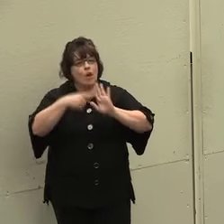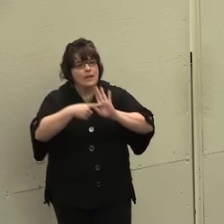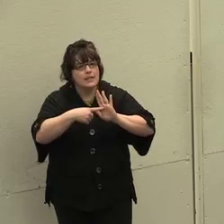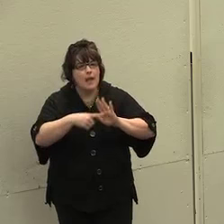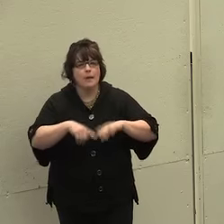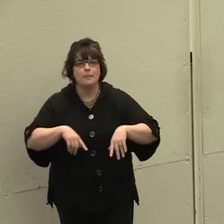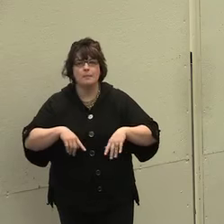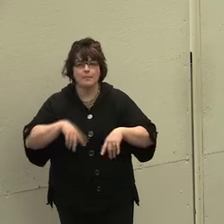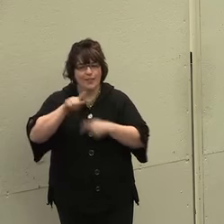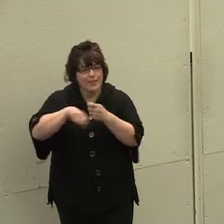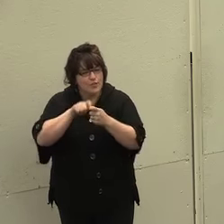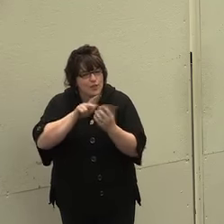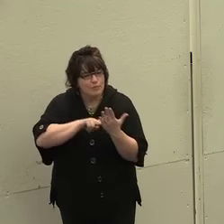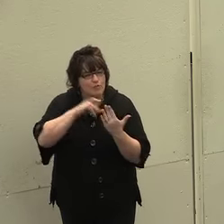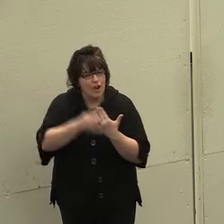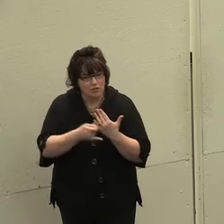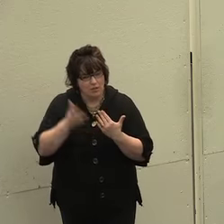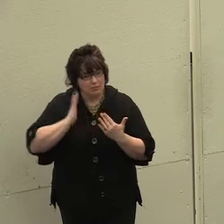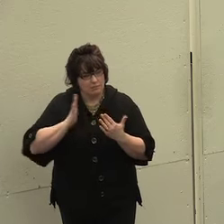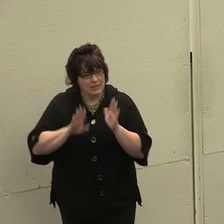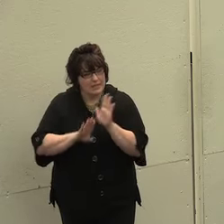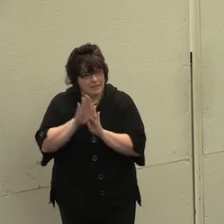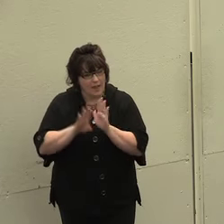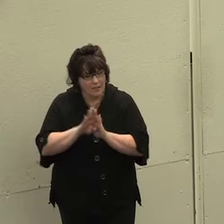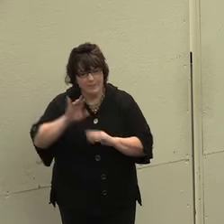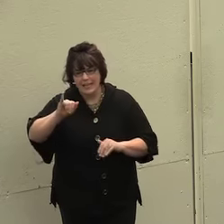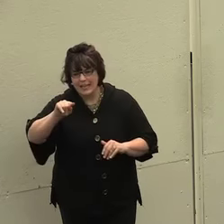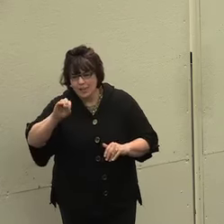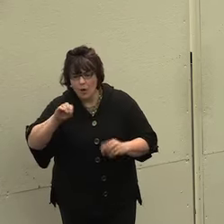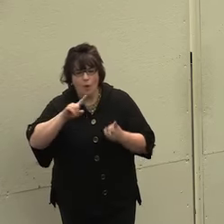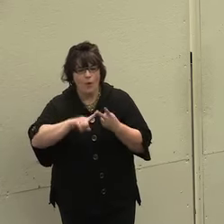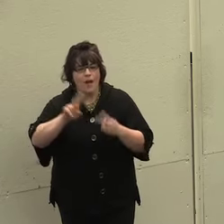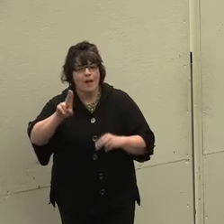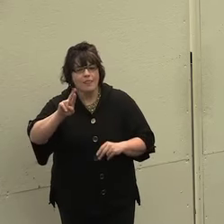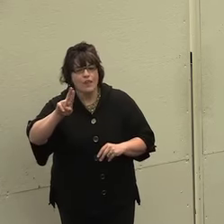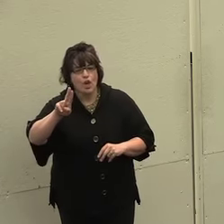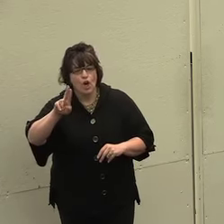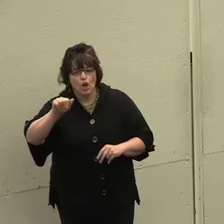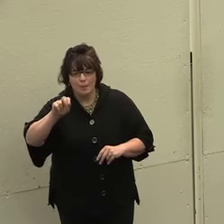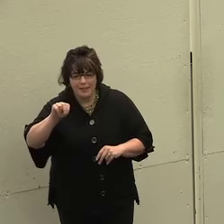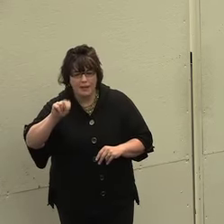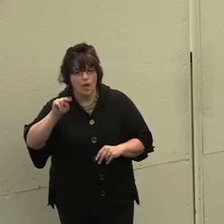certain projects that were developed by Toyo Ito, like the Urban Nomad and rethinking really